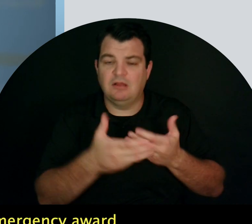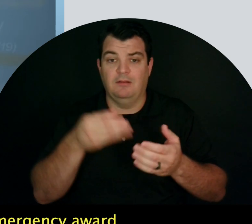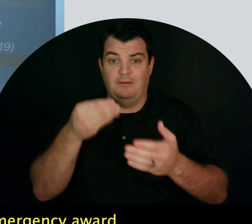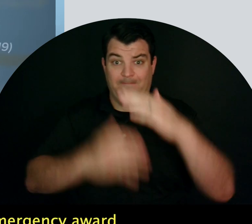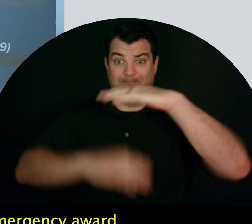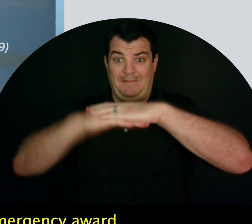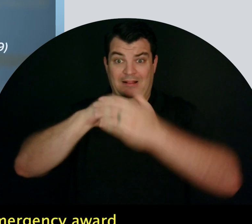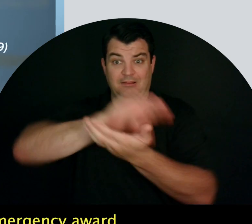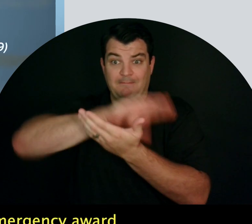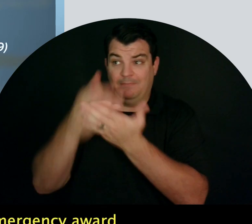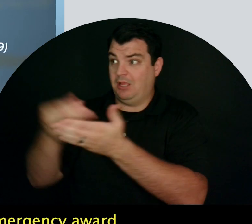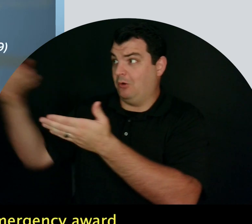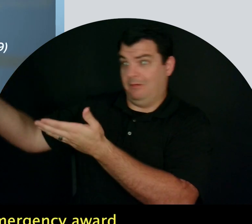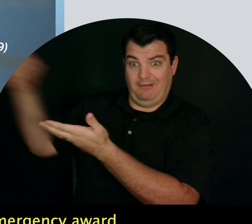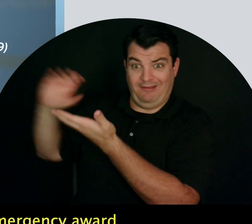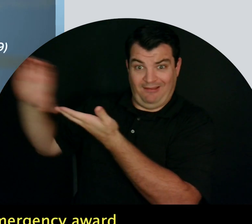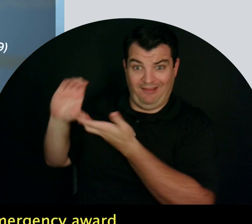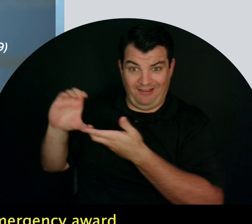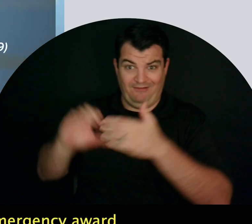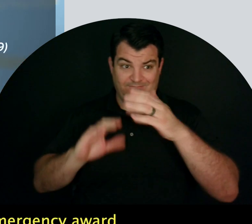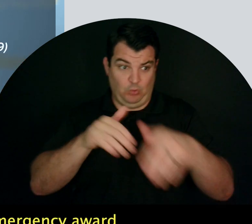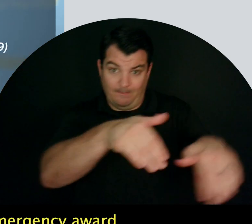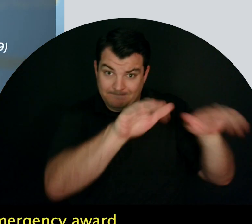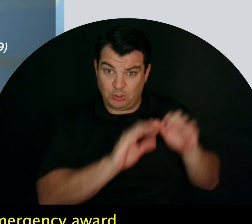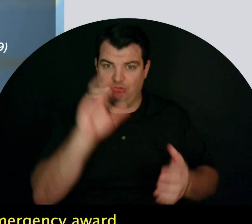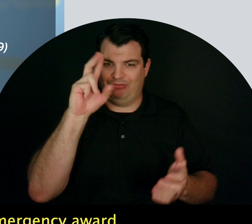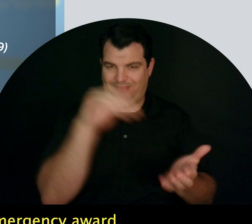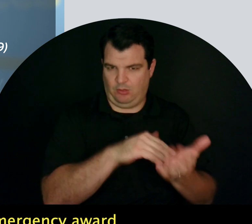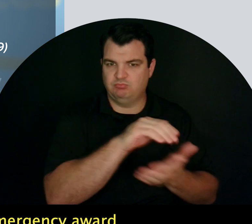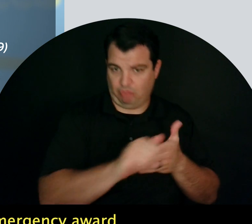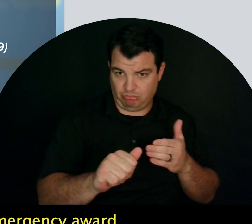The maximum amount of an emergency award for a burial is $3,000.